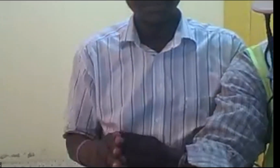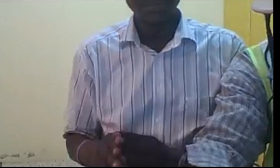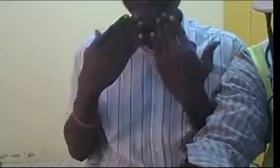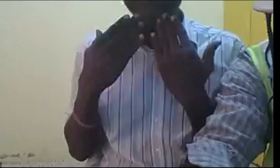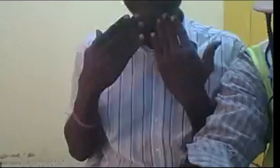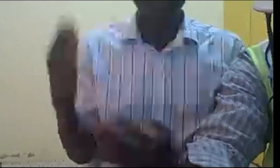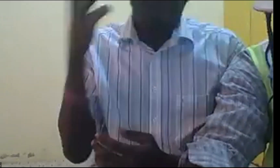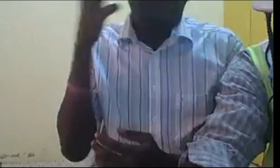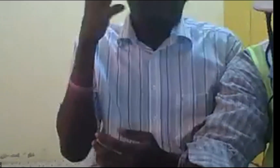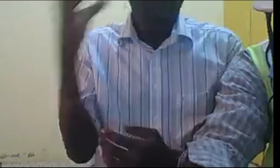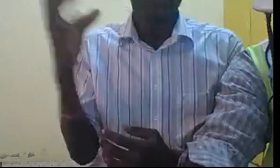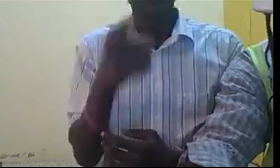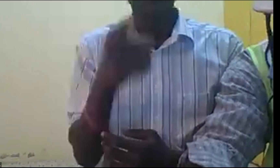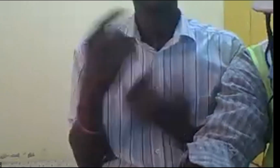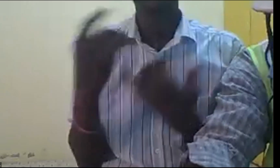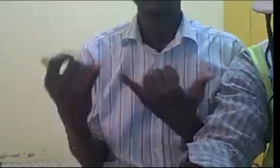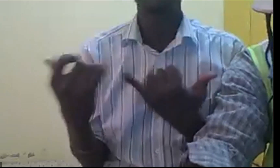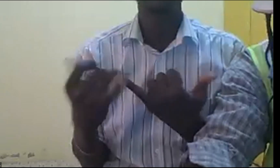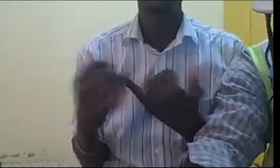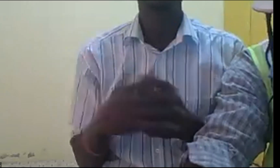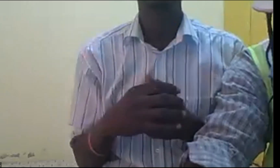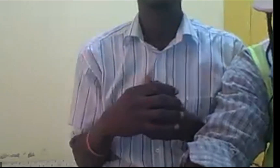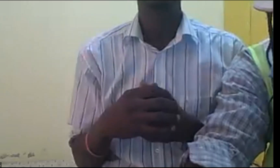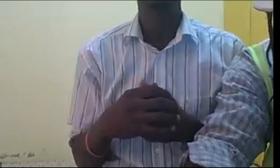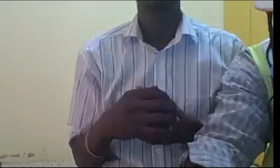Or perhaps from her phone that might work better than the computer.